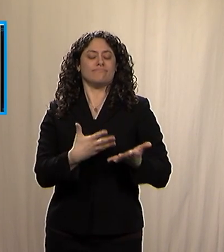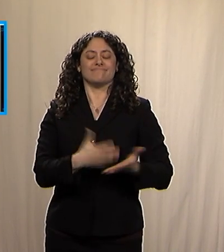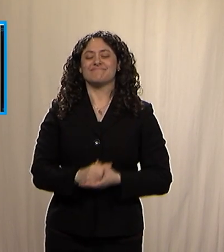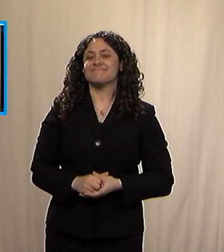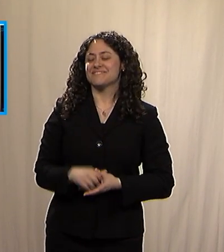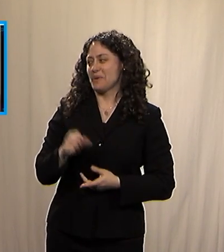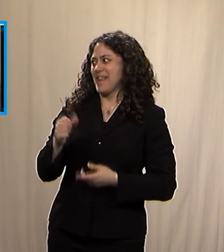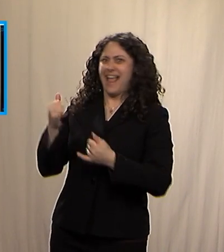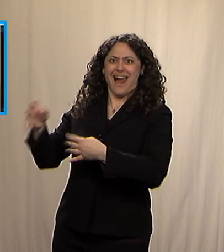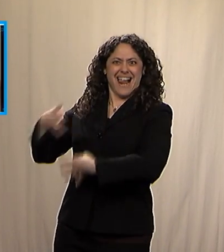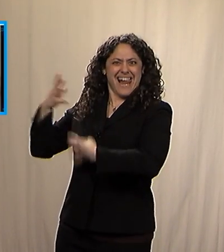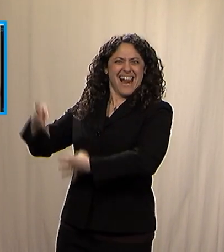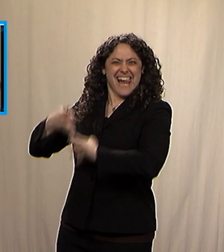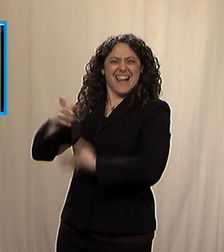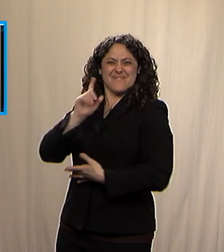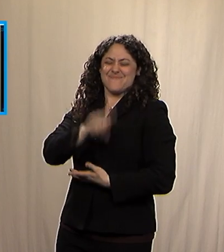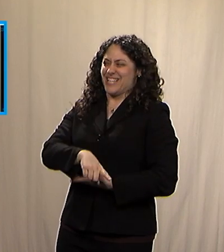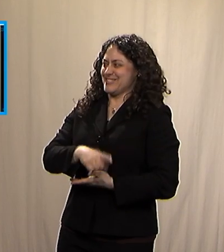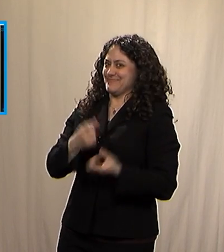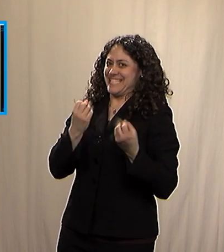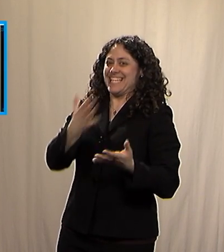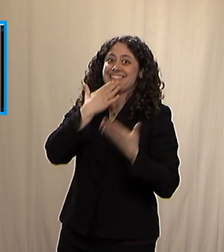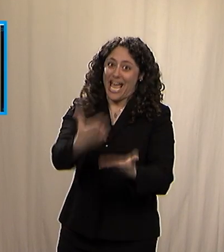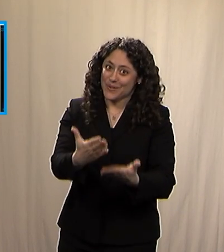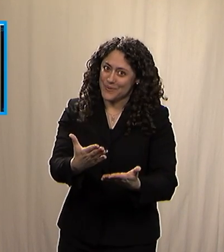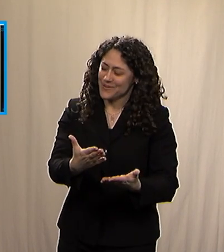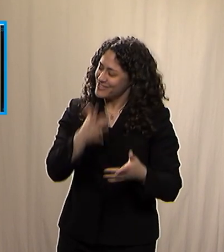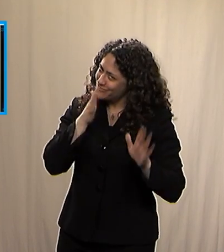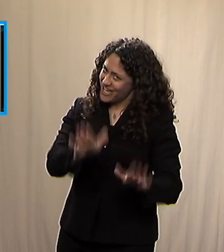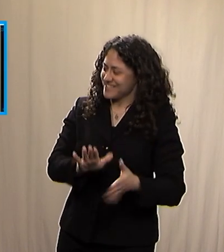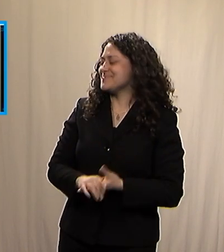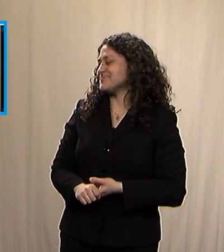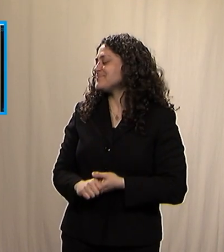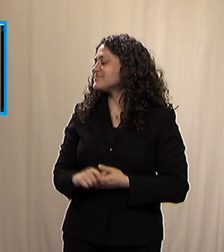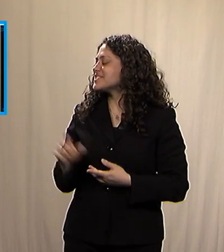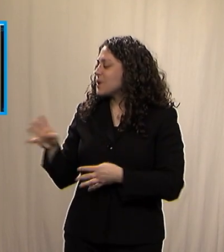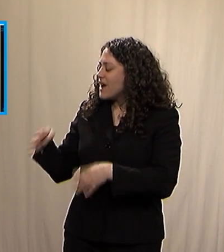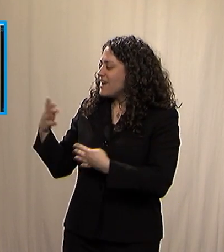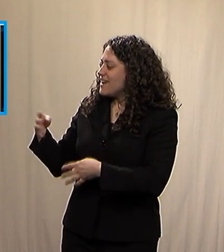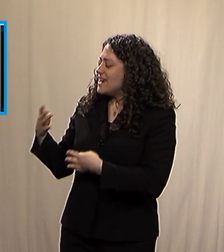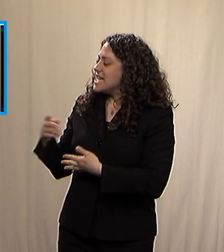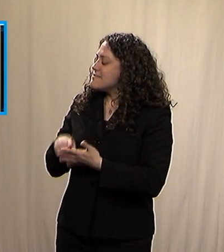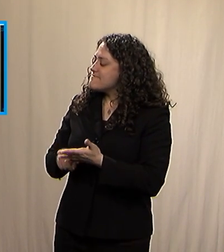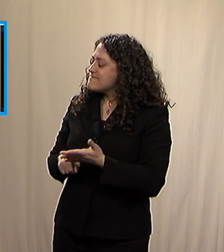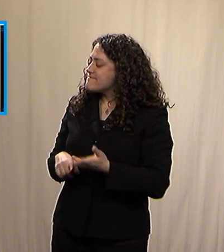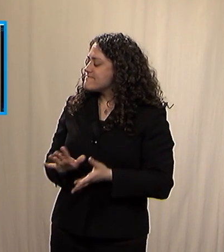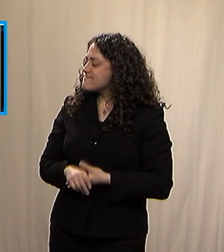Thank you for these. This is really great by the way.